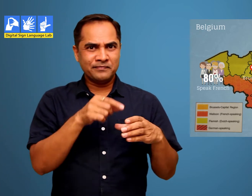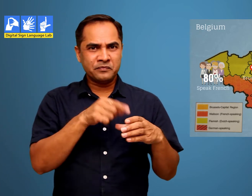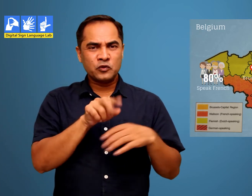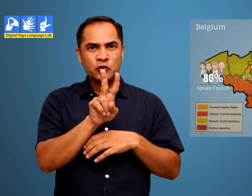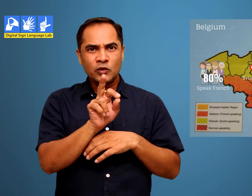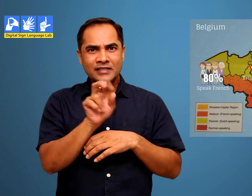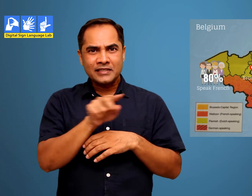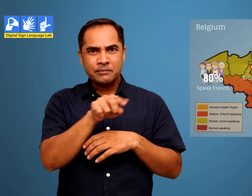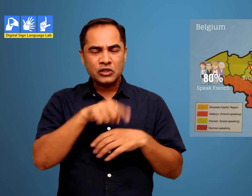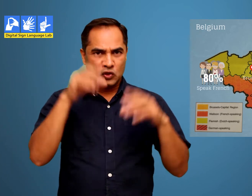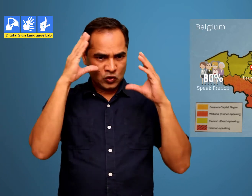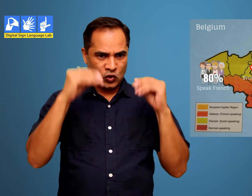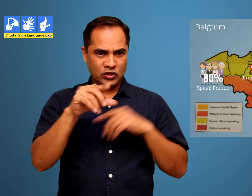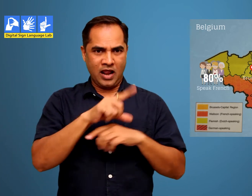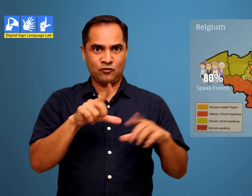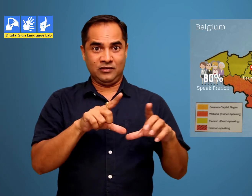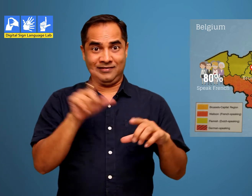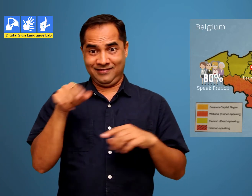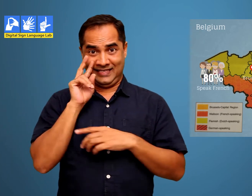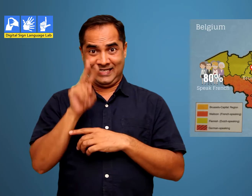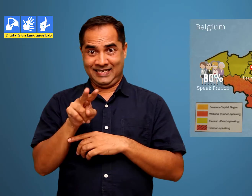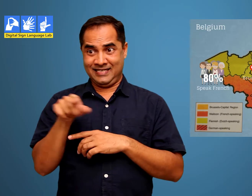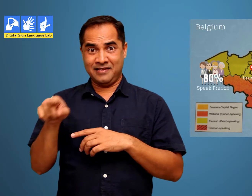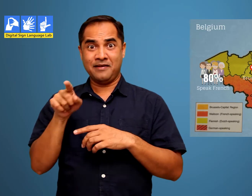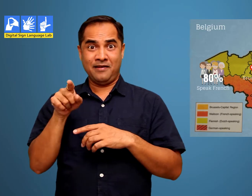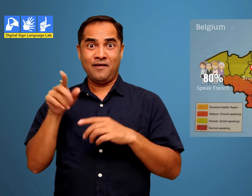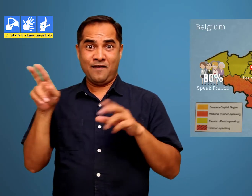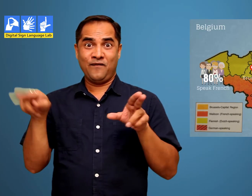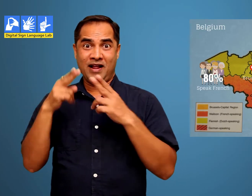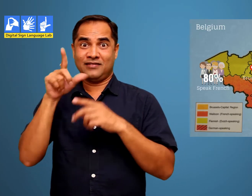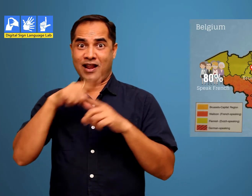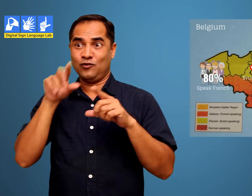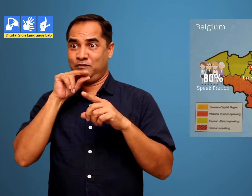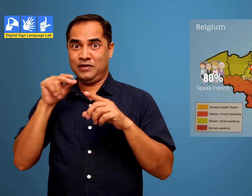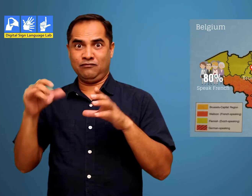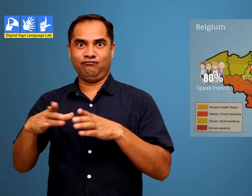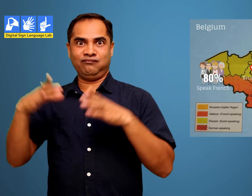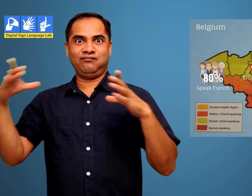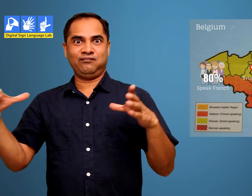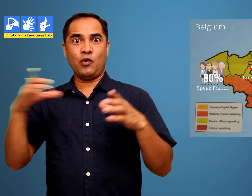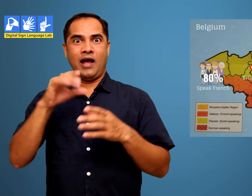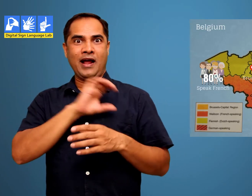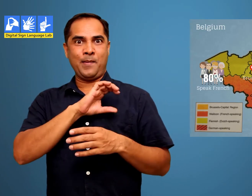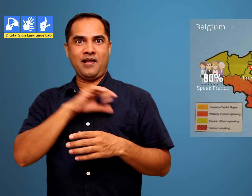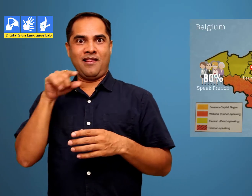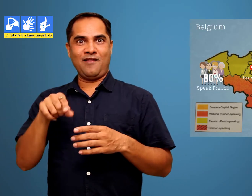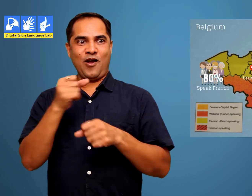language. So, you can see here in the capital city French people are more